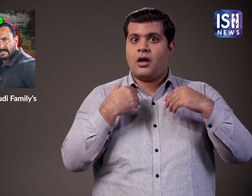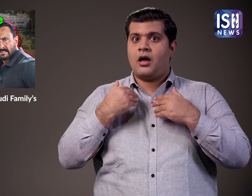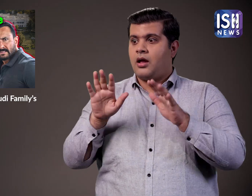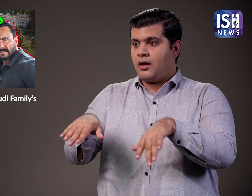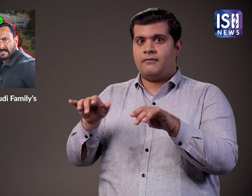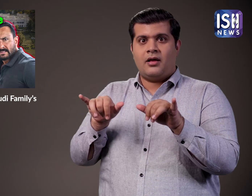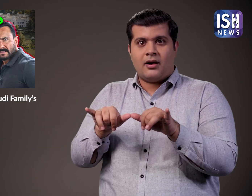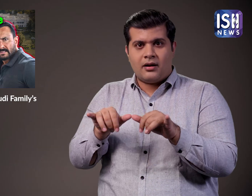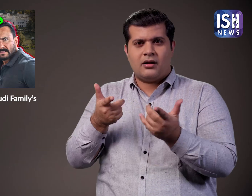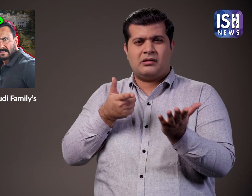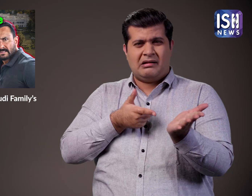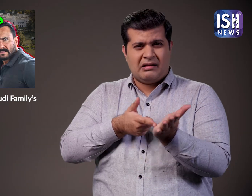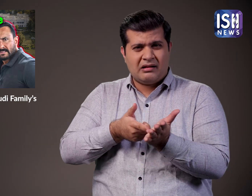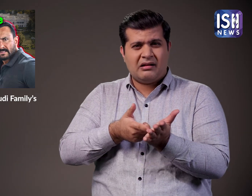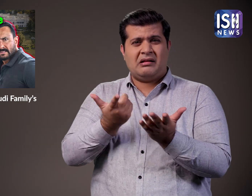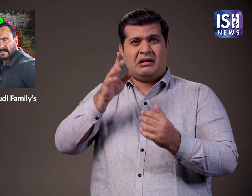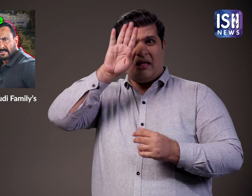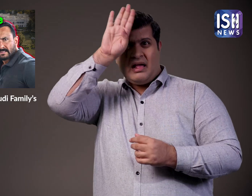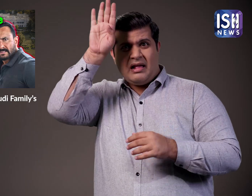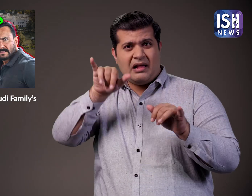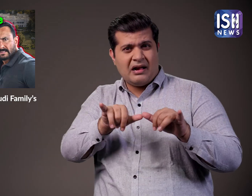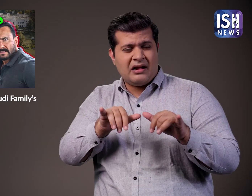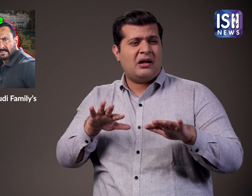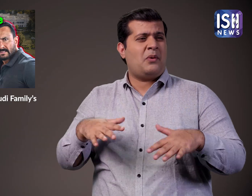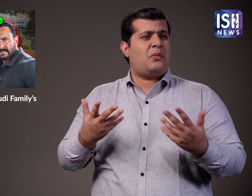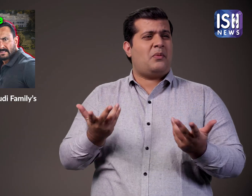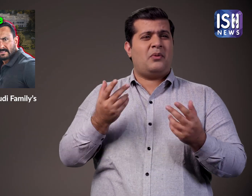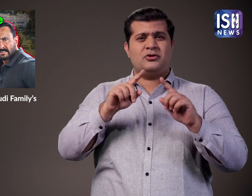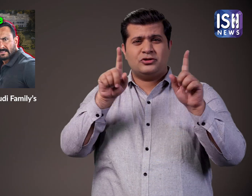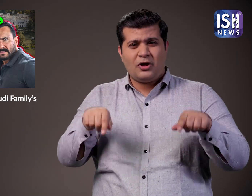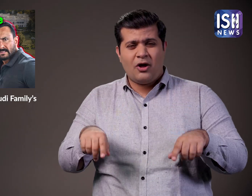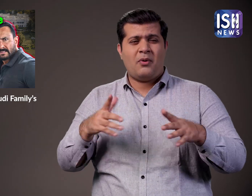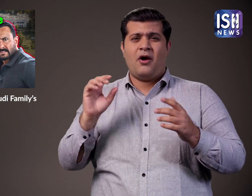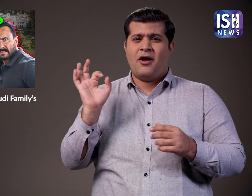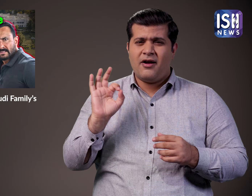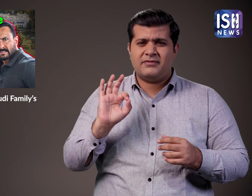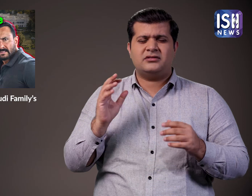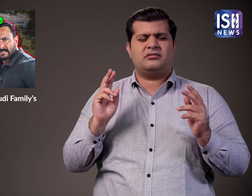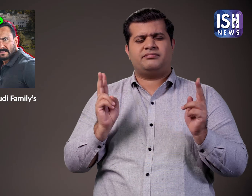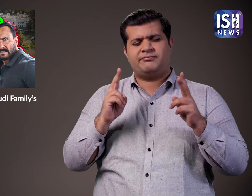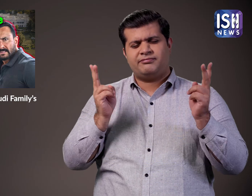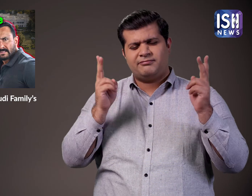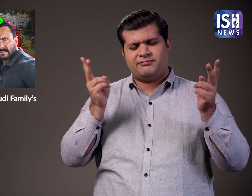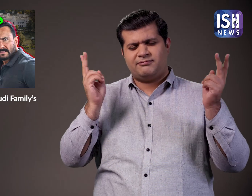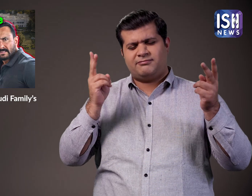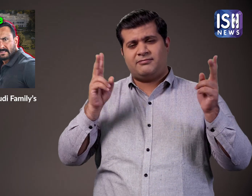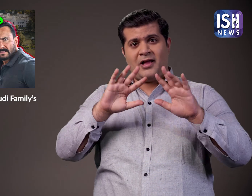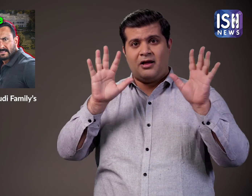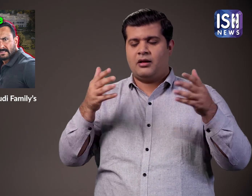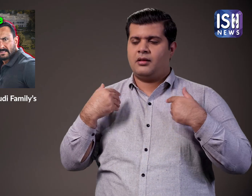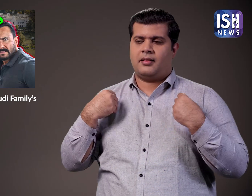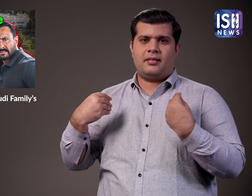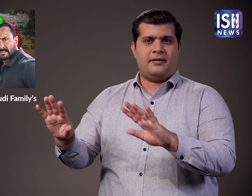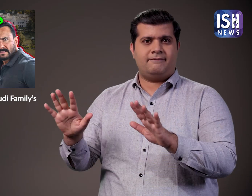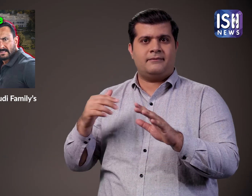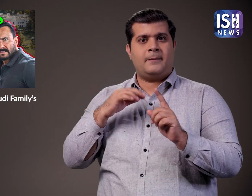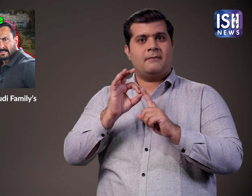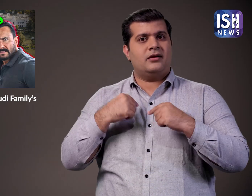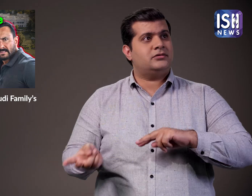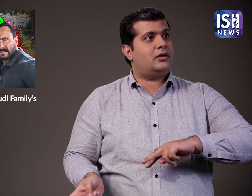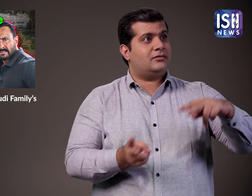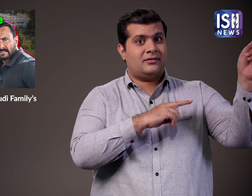But they left all their land and properties behind in India and moved.